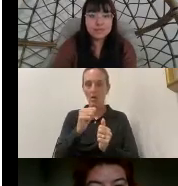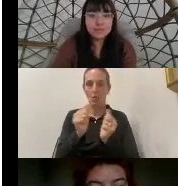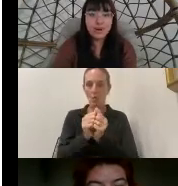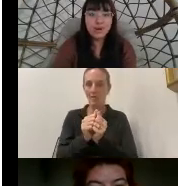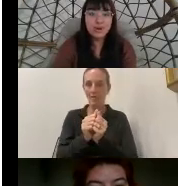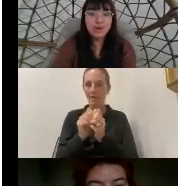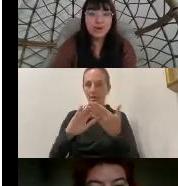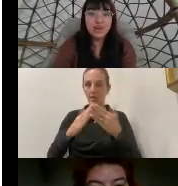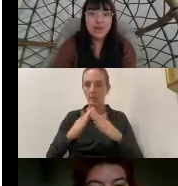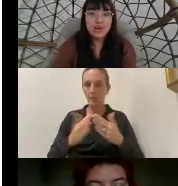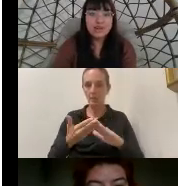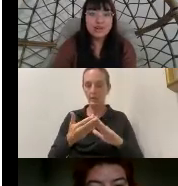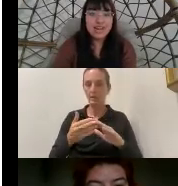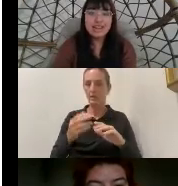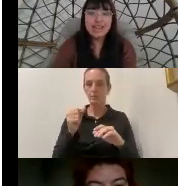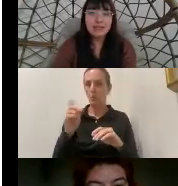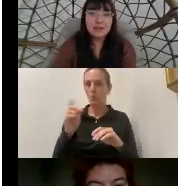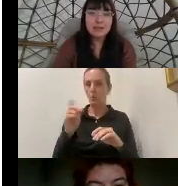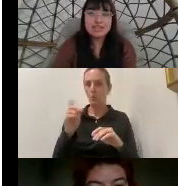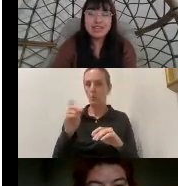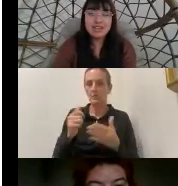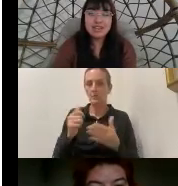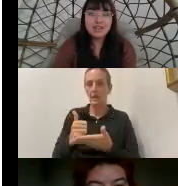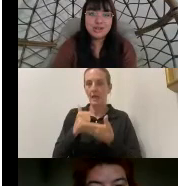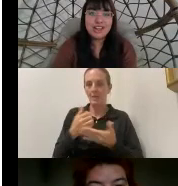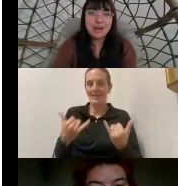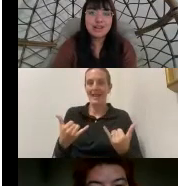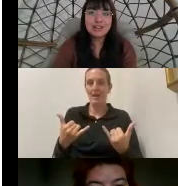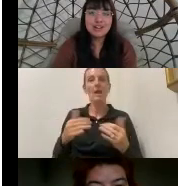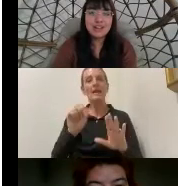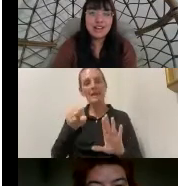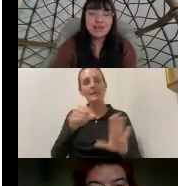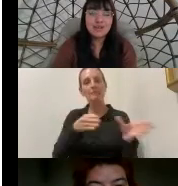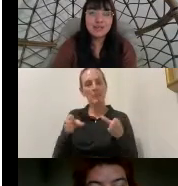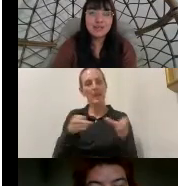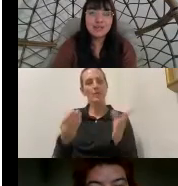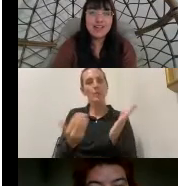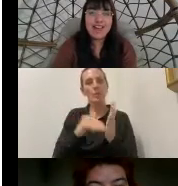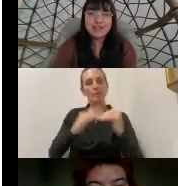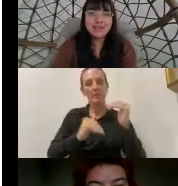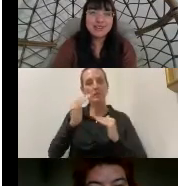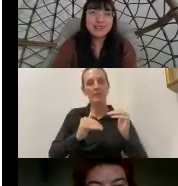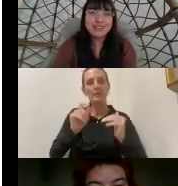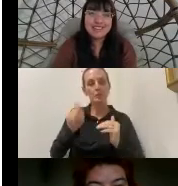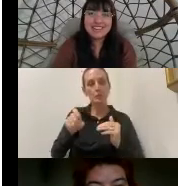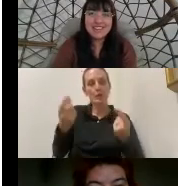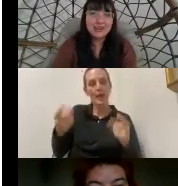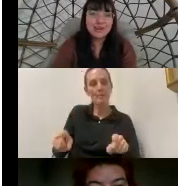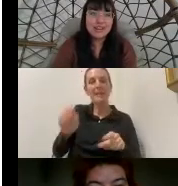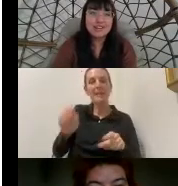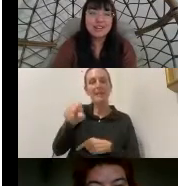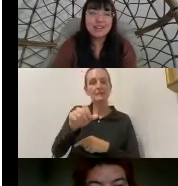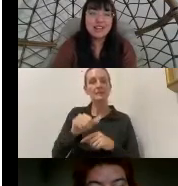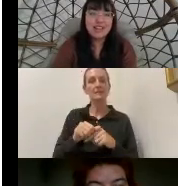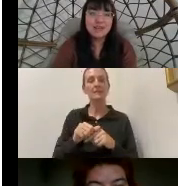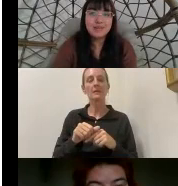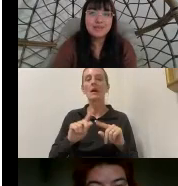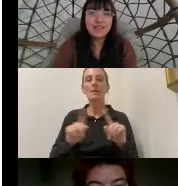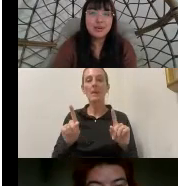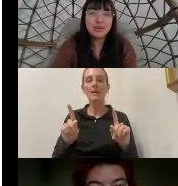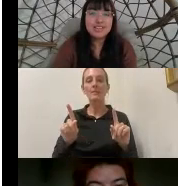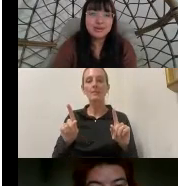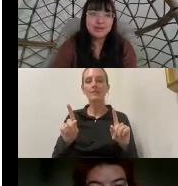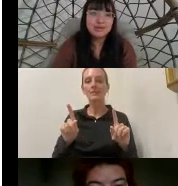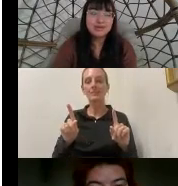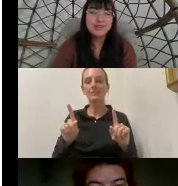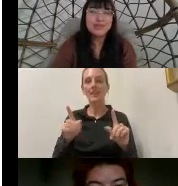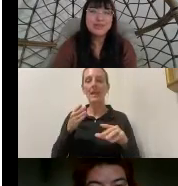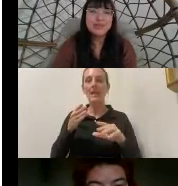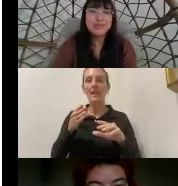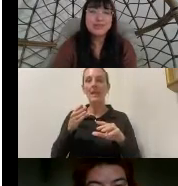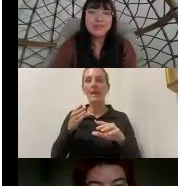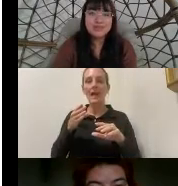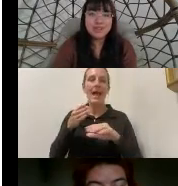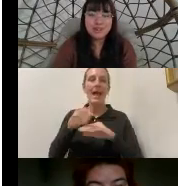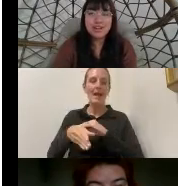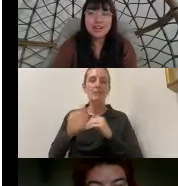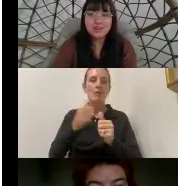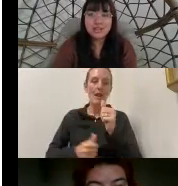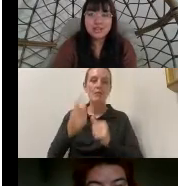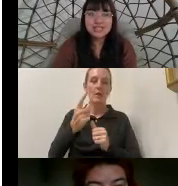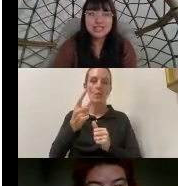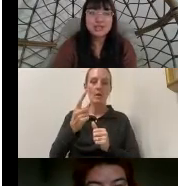So planning and rebuilding should happen after everyone's able to feel secure in a new place.